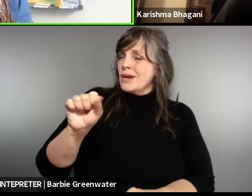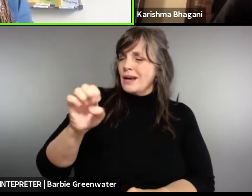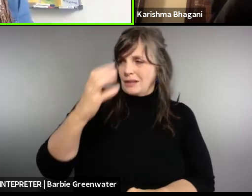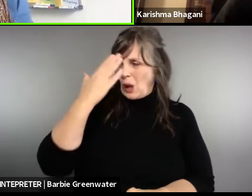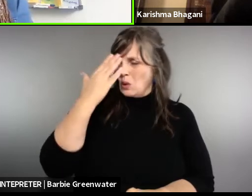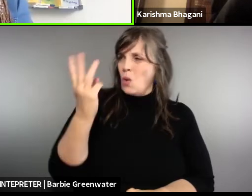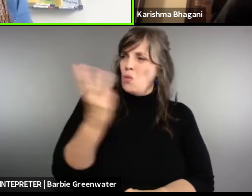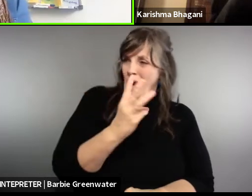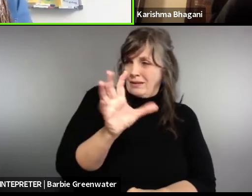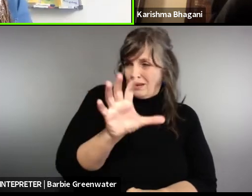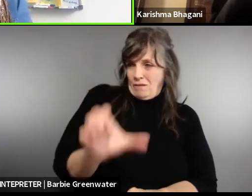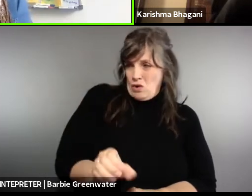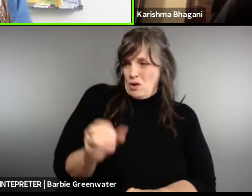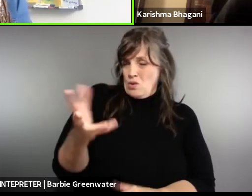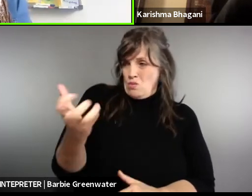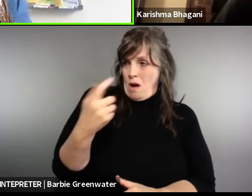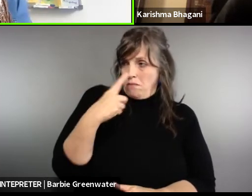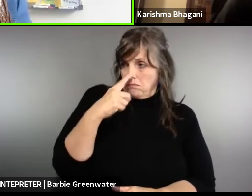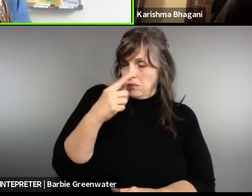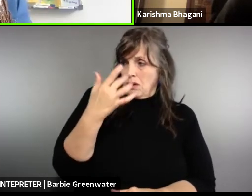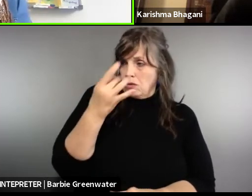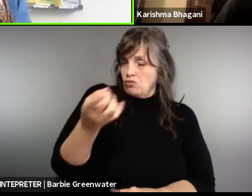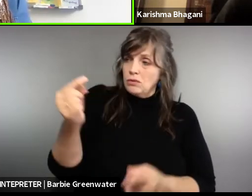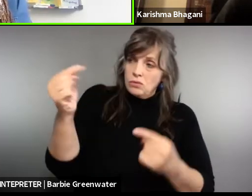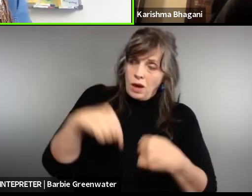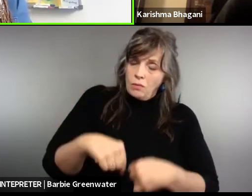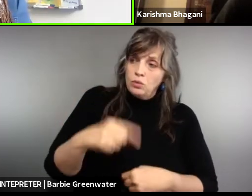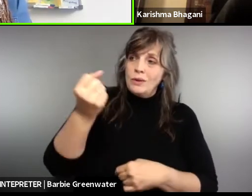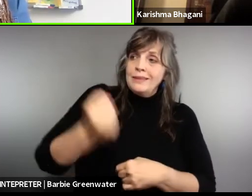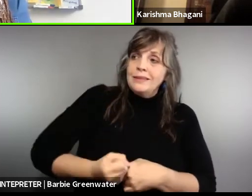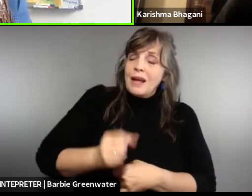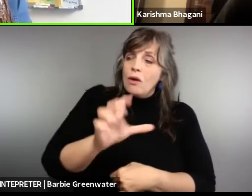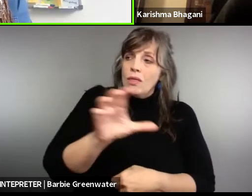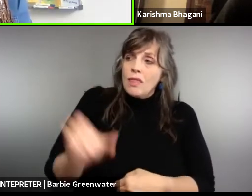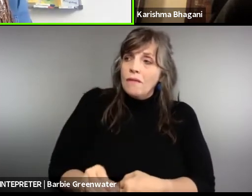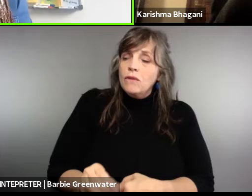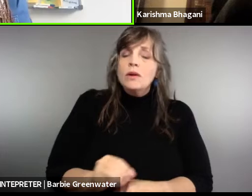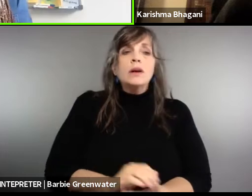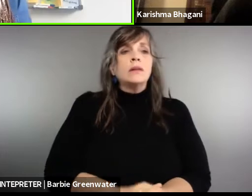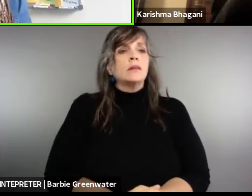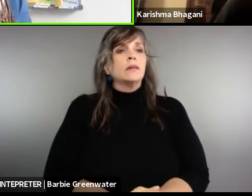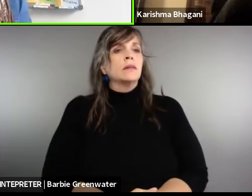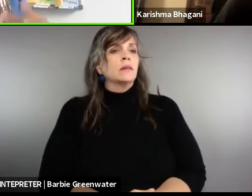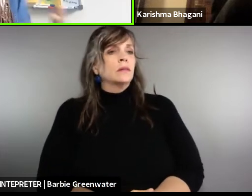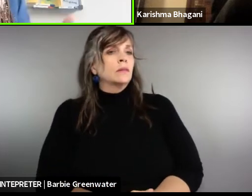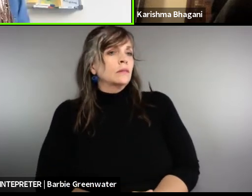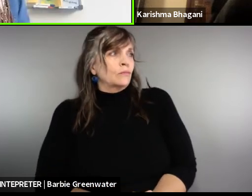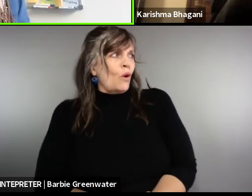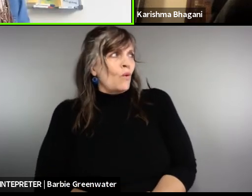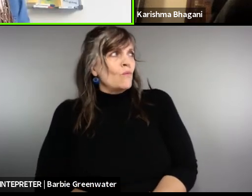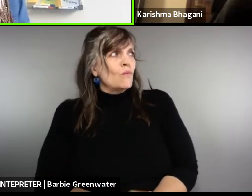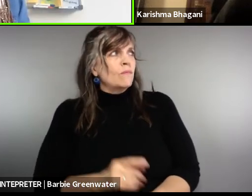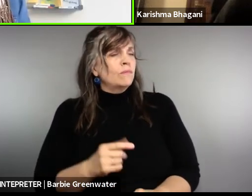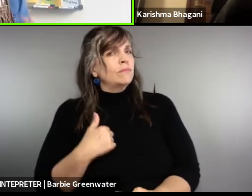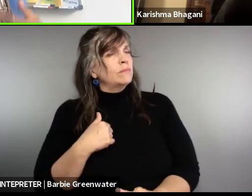"but would you be interested in coming to South Africa?" And it made sense. Initially I wasn't sure